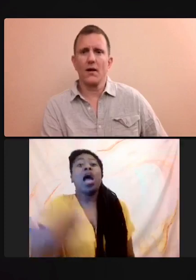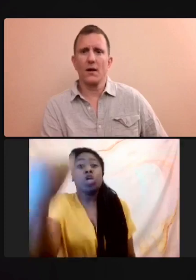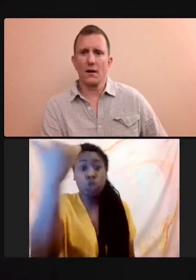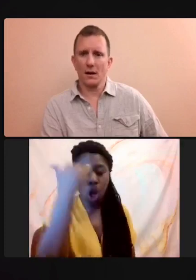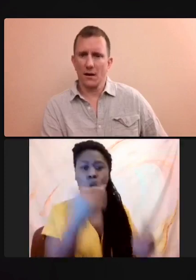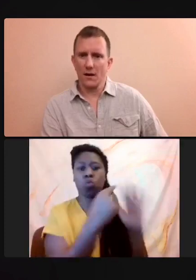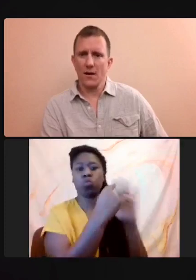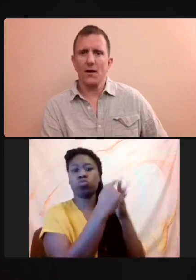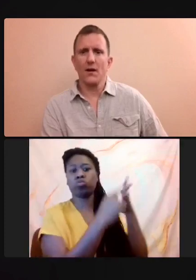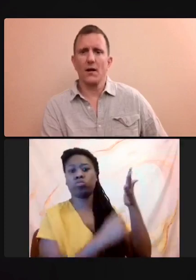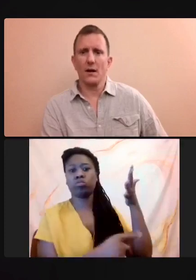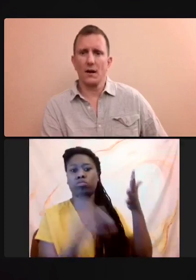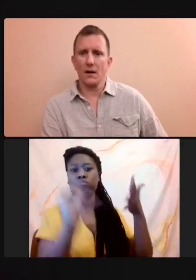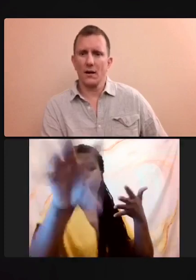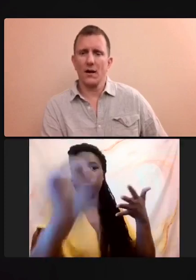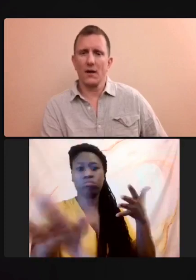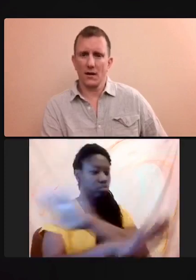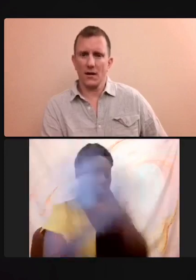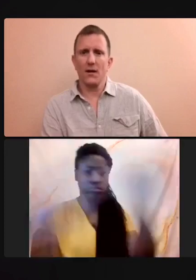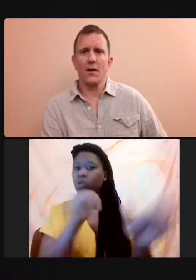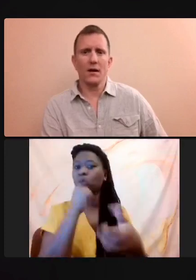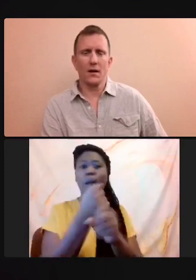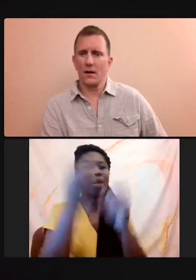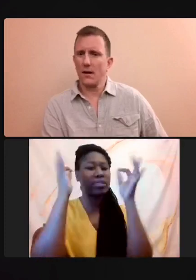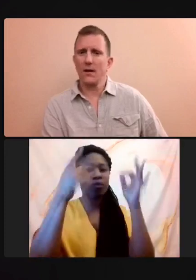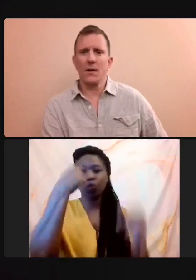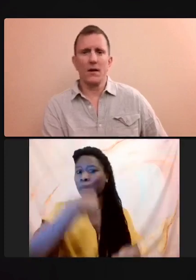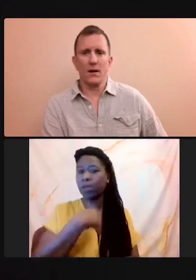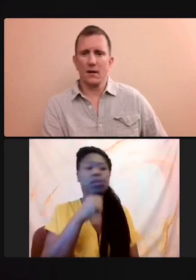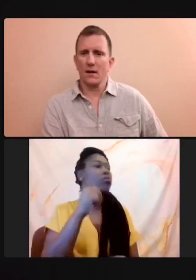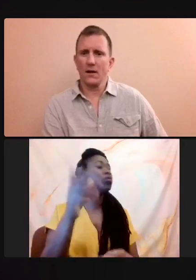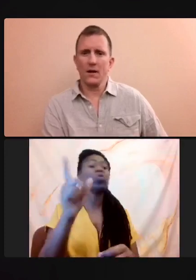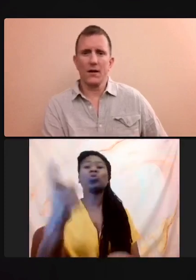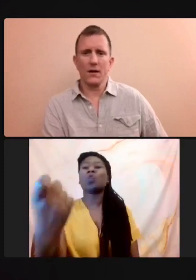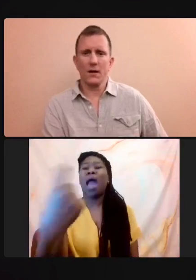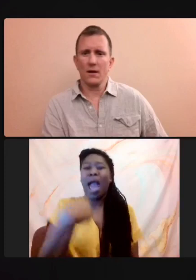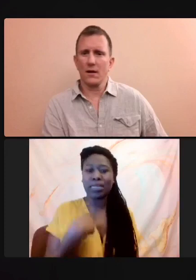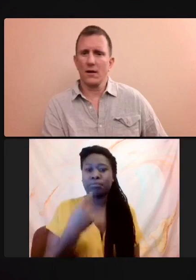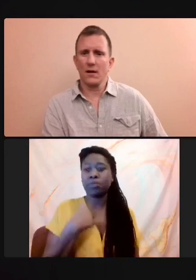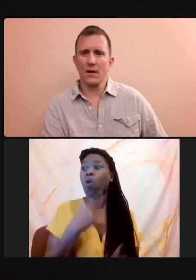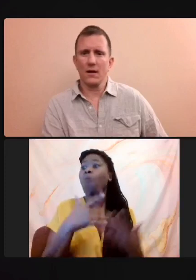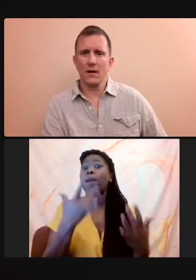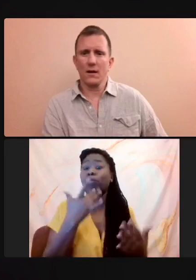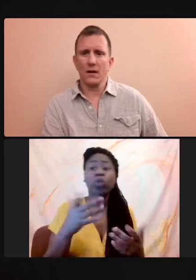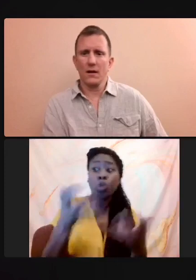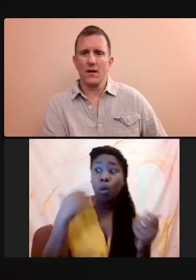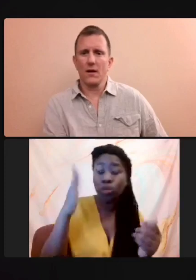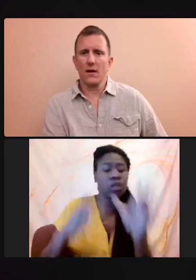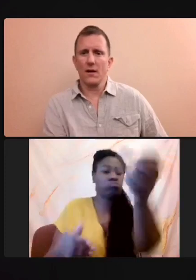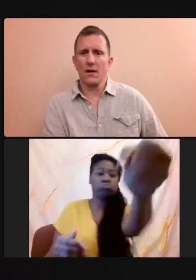you know why? That they're sound like you. You know, they are people will give me feedback, right? The person doesn't even know sign language and they'll come to me